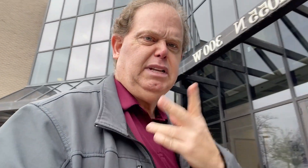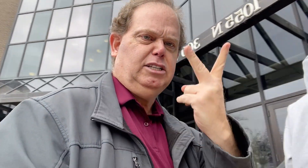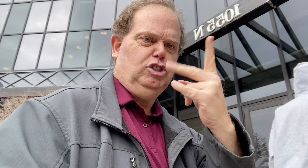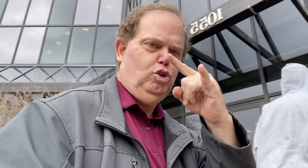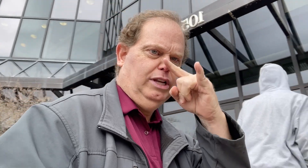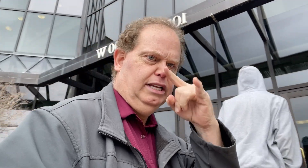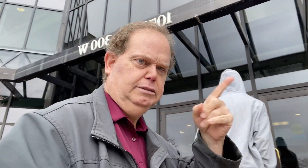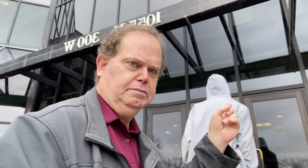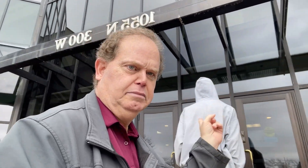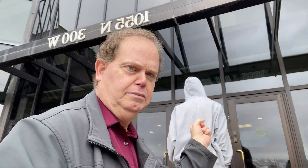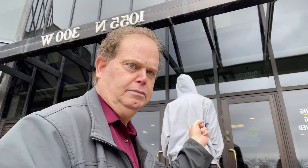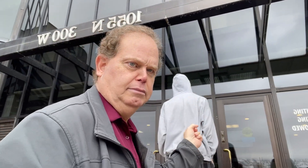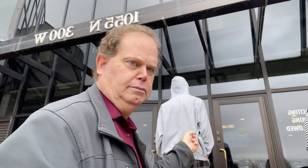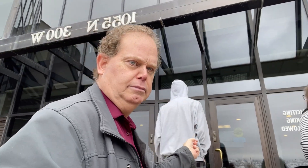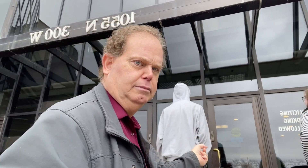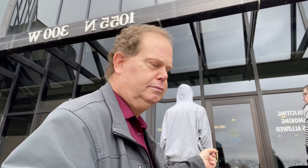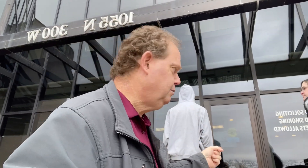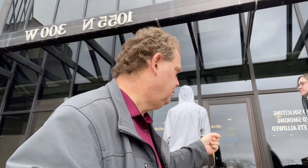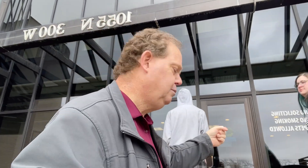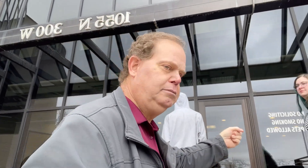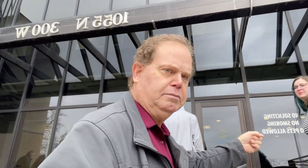Here are my two kids here.